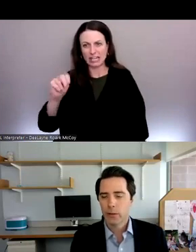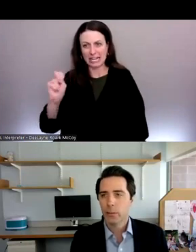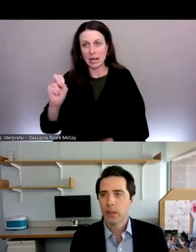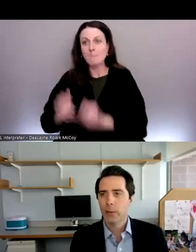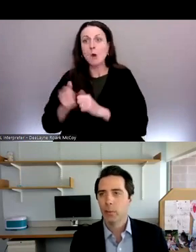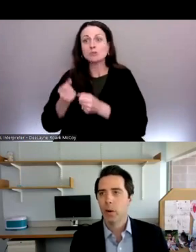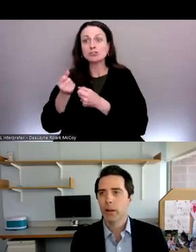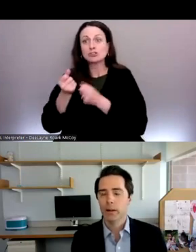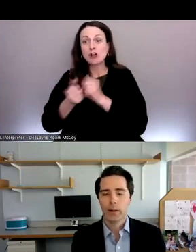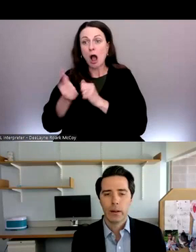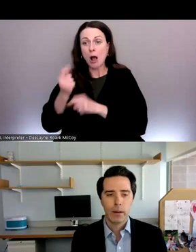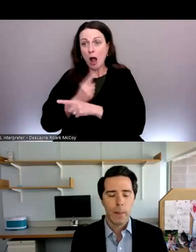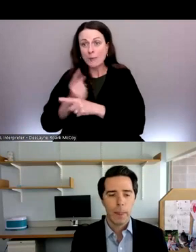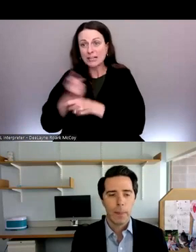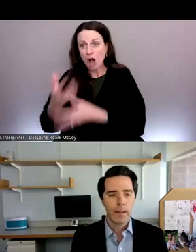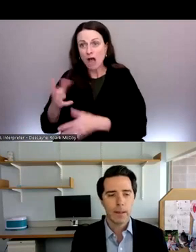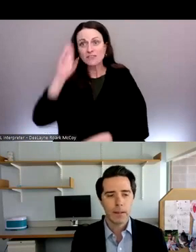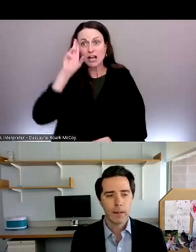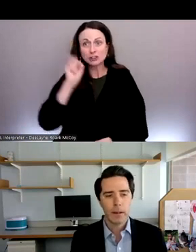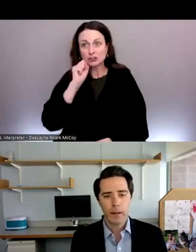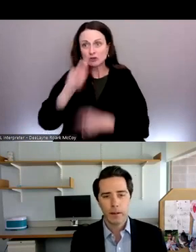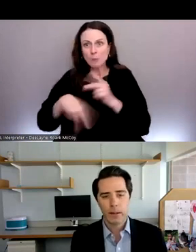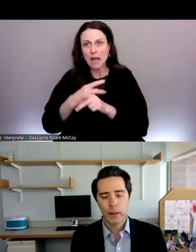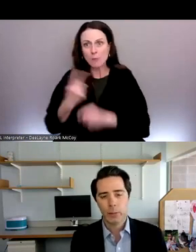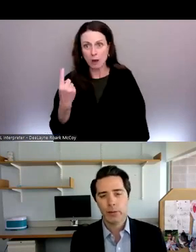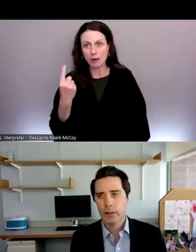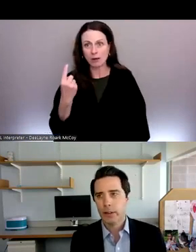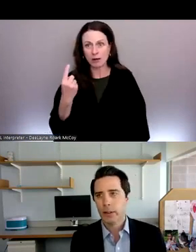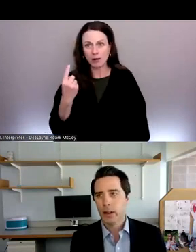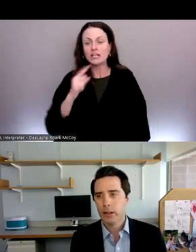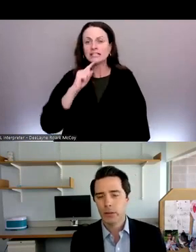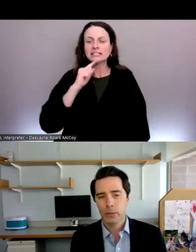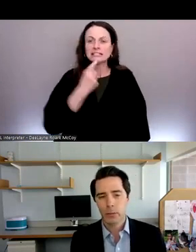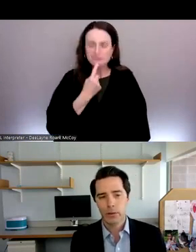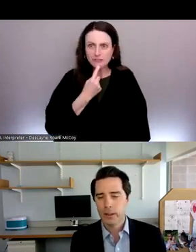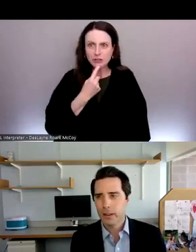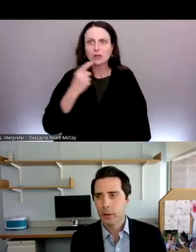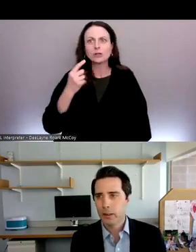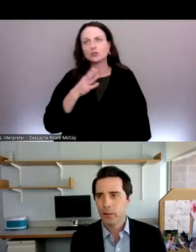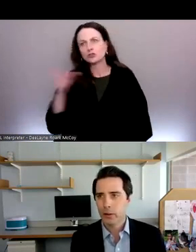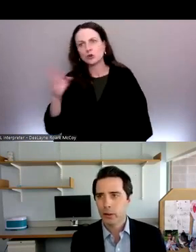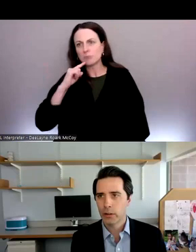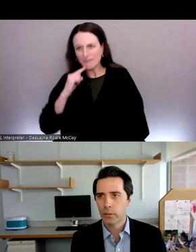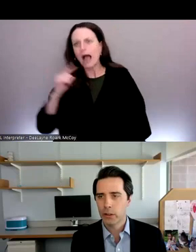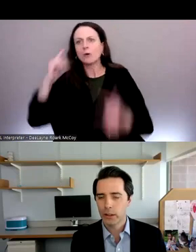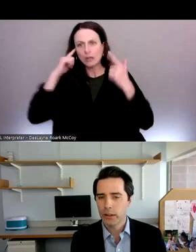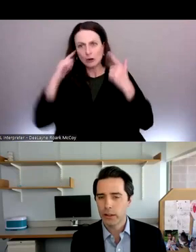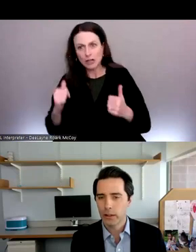syndrome type 1. this is a severe profoundarian loss with